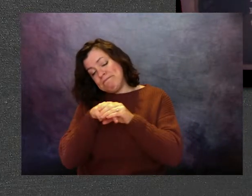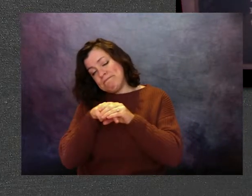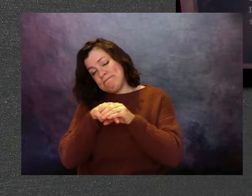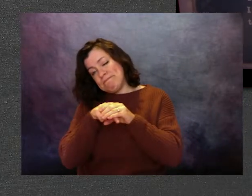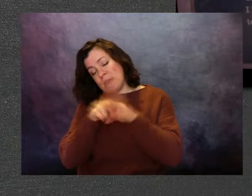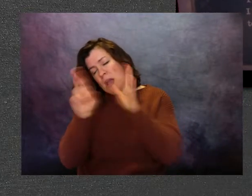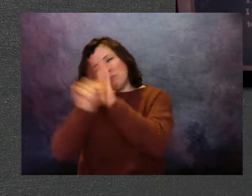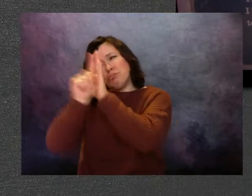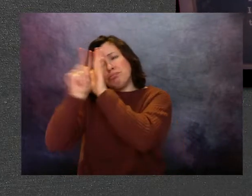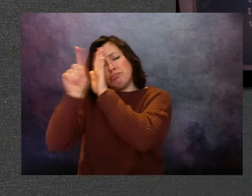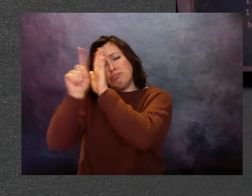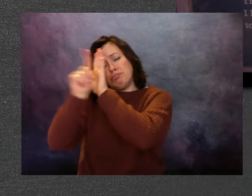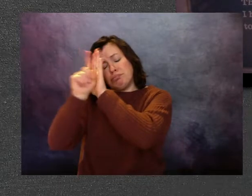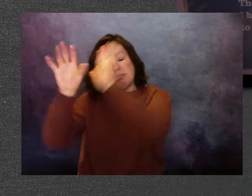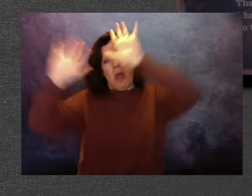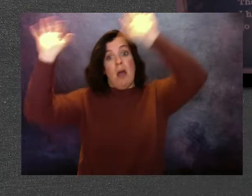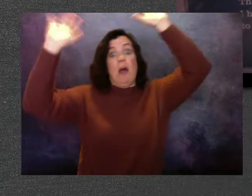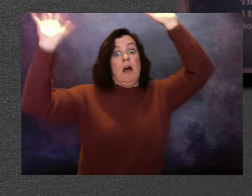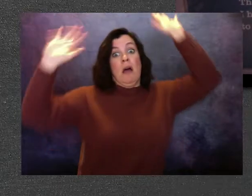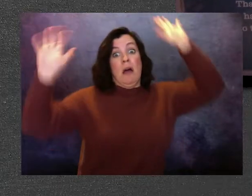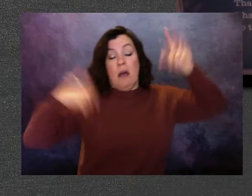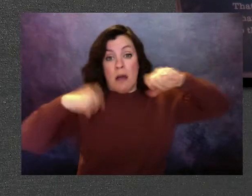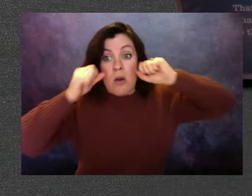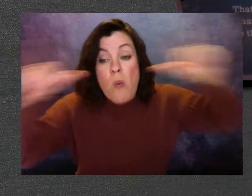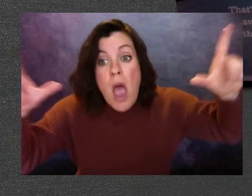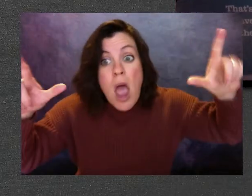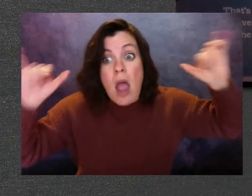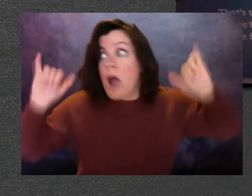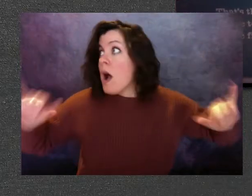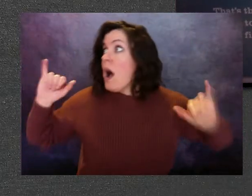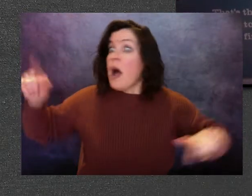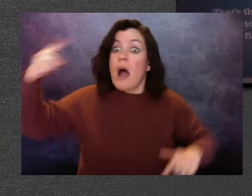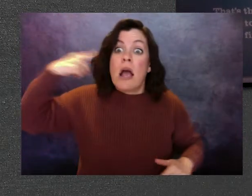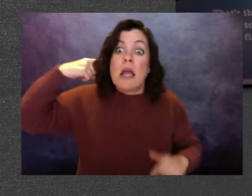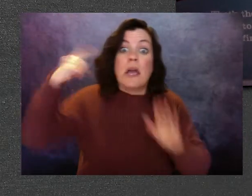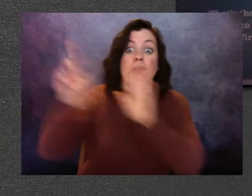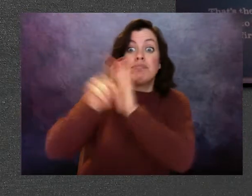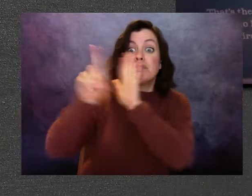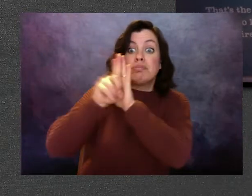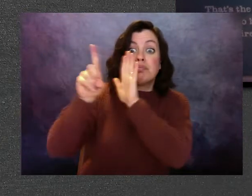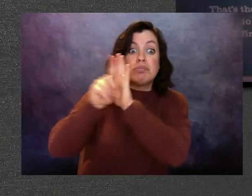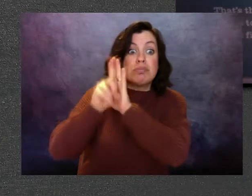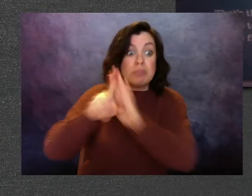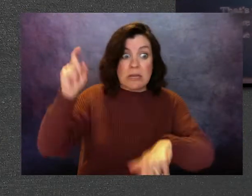Ringggggg that's the alarm I have to hurry to the fire engine